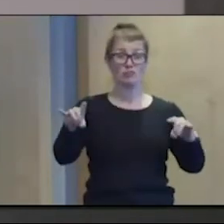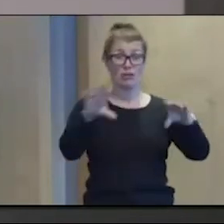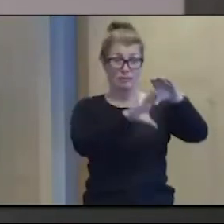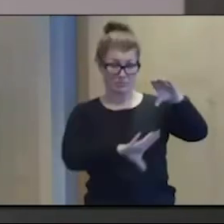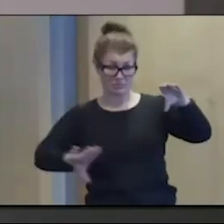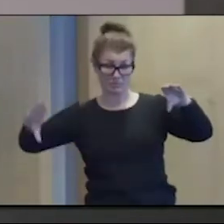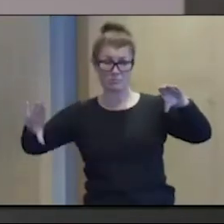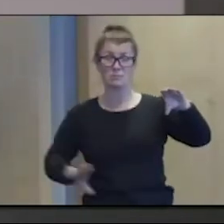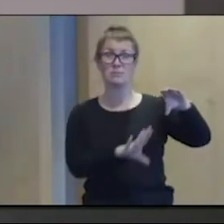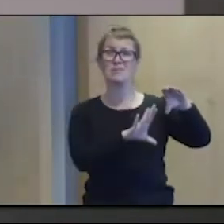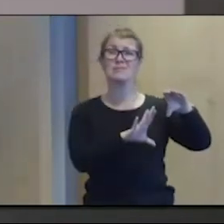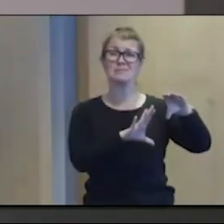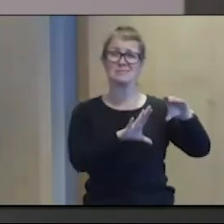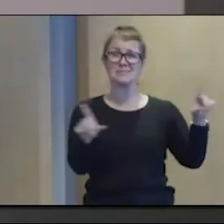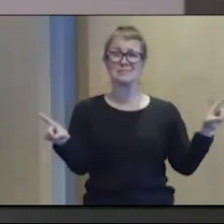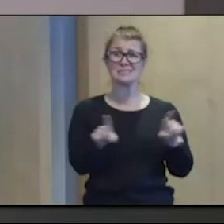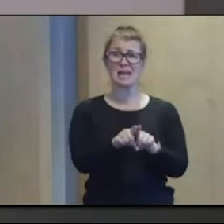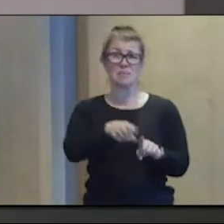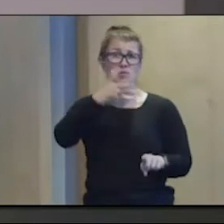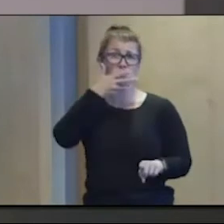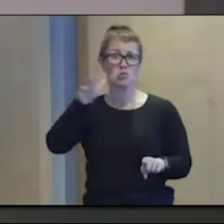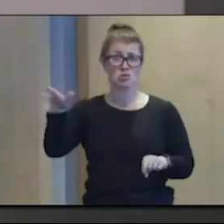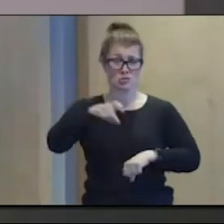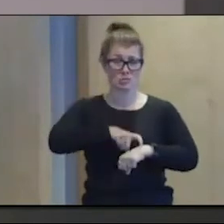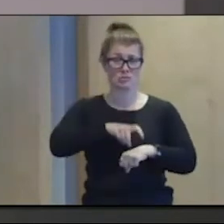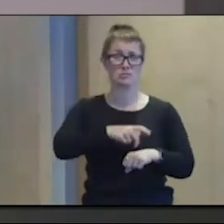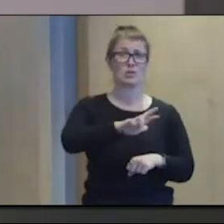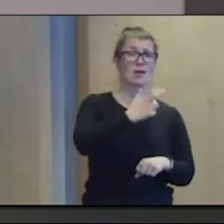is experiencing the same heat wave and Adelaide, Melbourne and Sydney